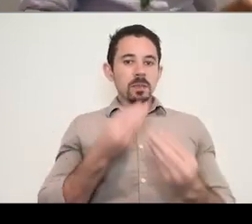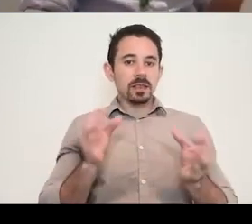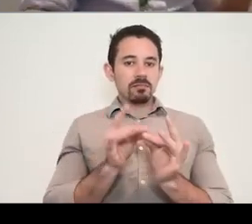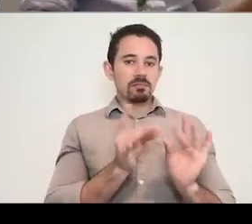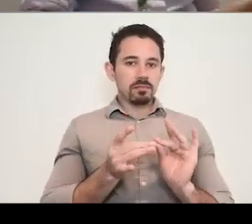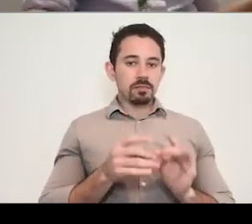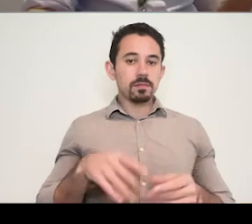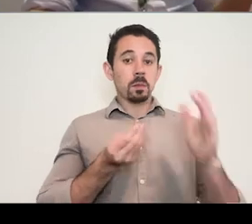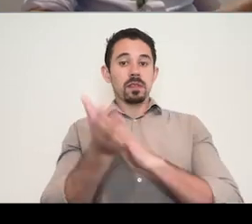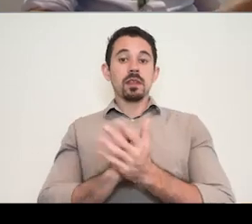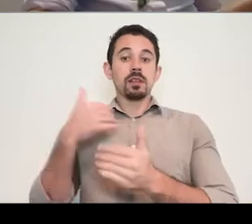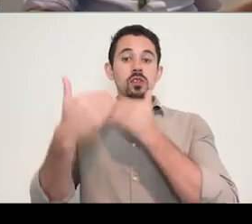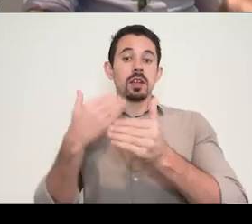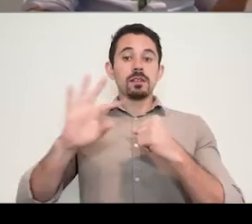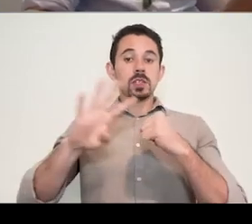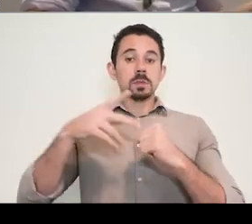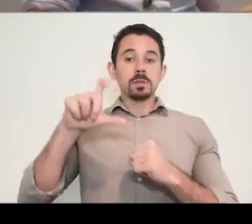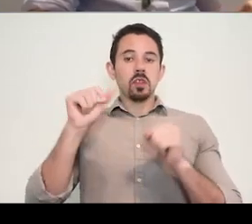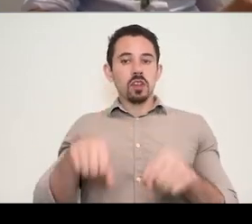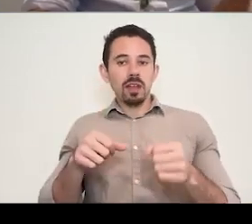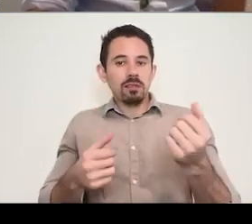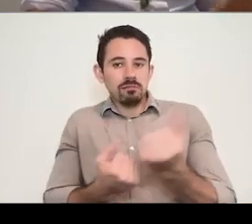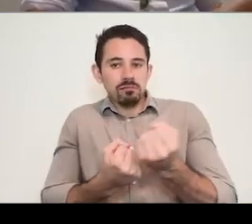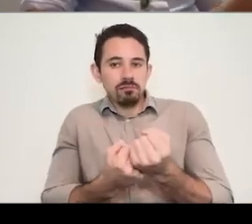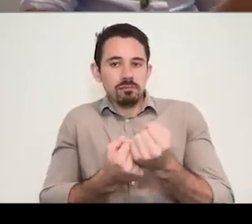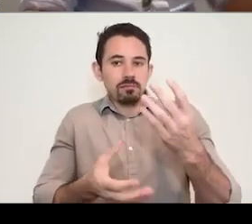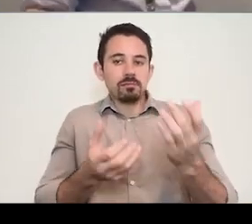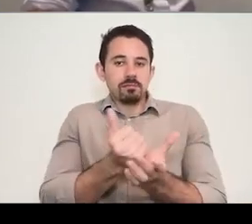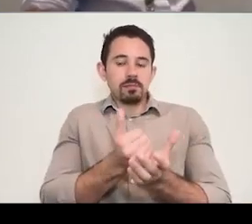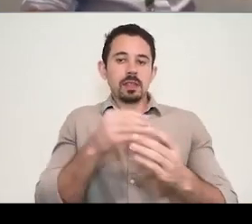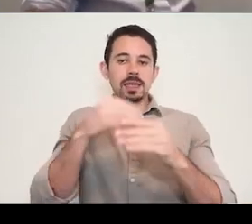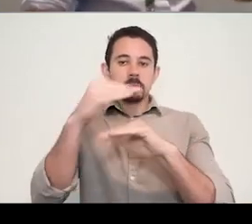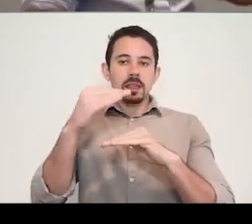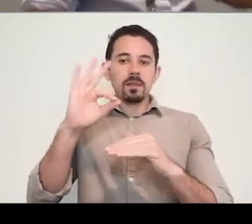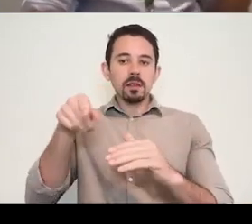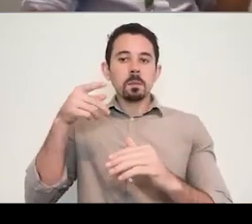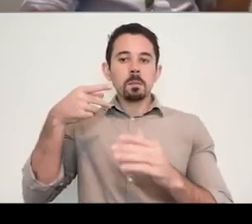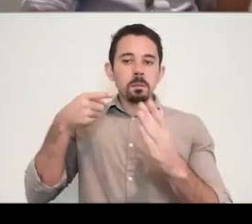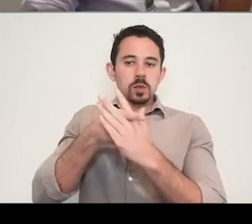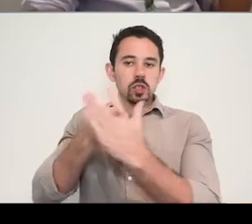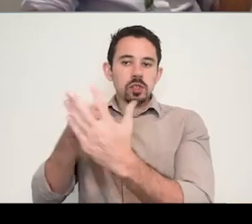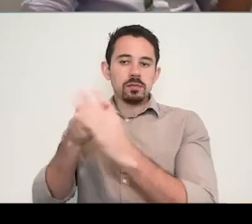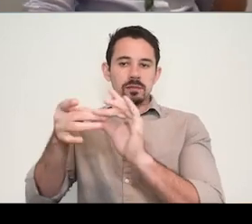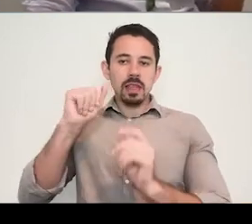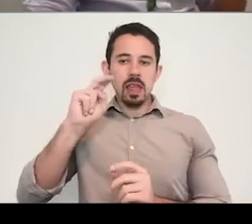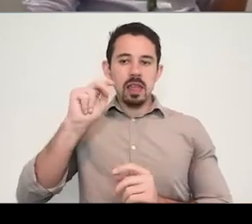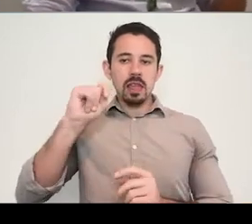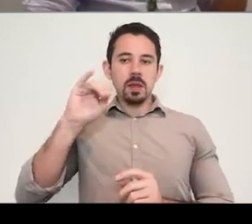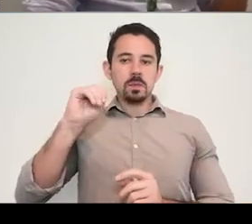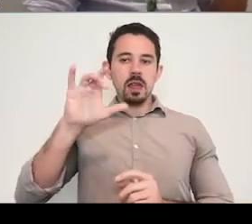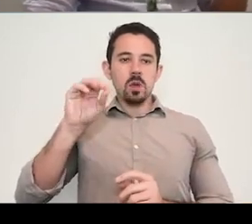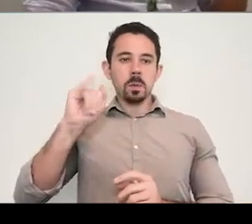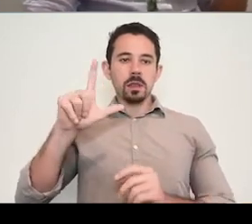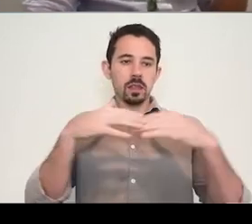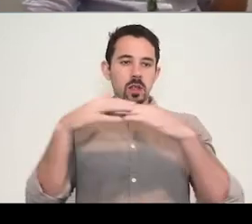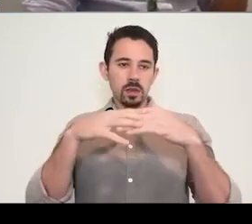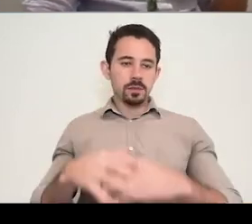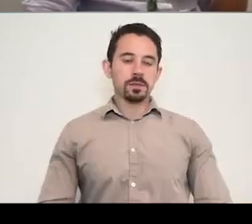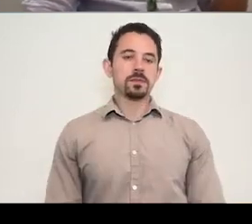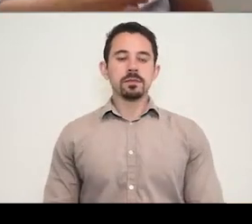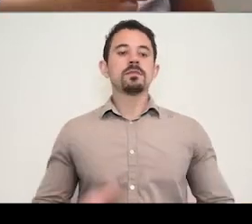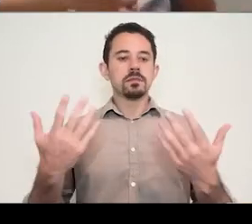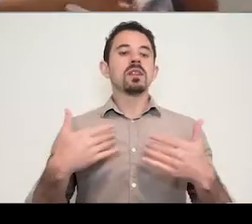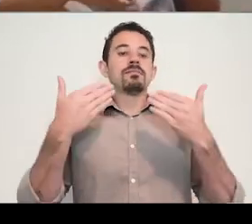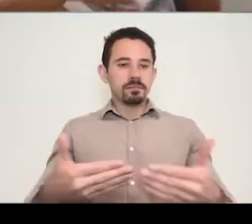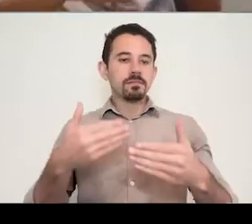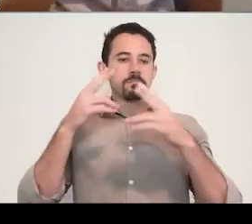that the generation of secreted Pel could aid in limiting the penetration of antimicrobial liquids.